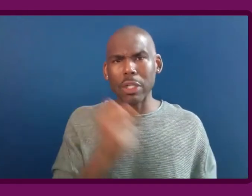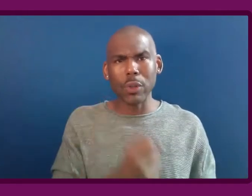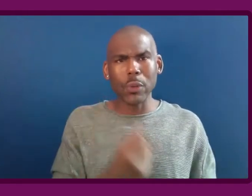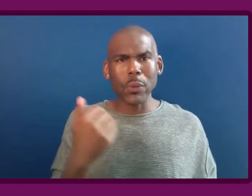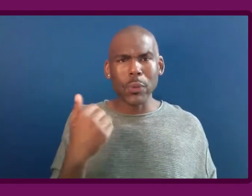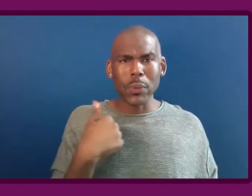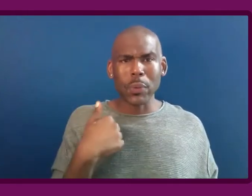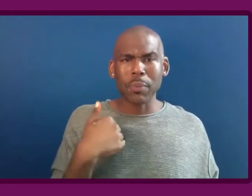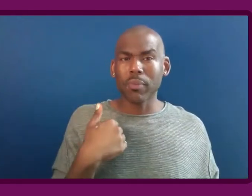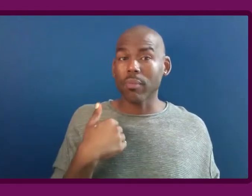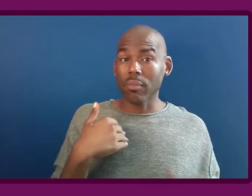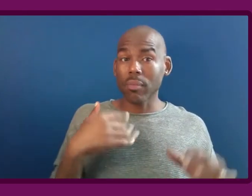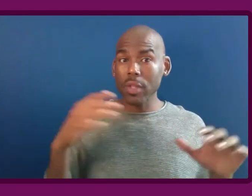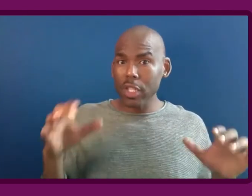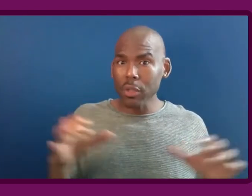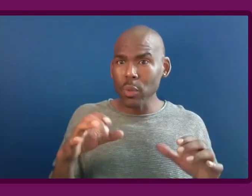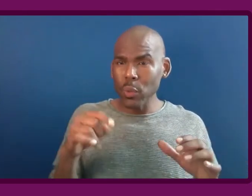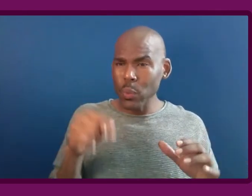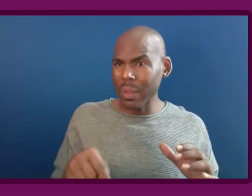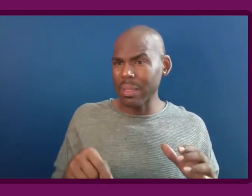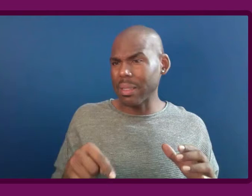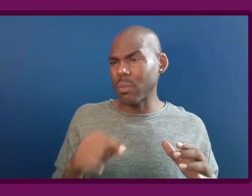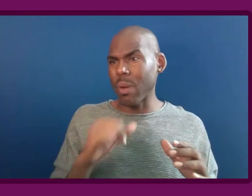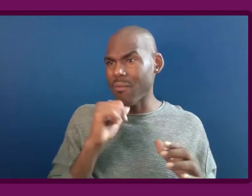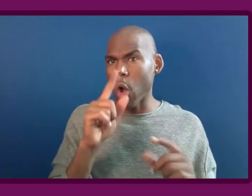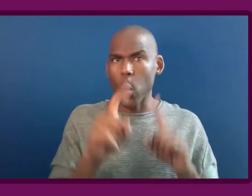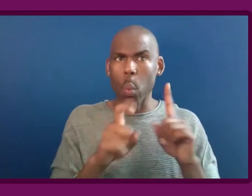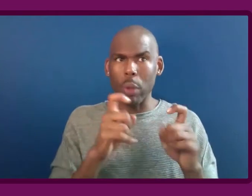30 years ago because we didn't know this and we didn't question much,